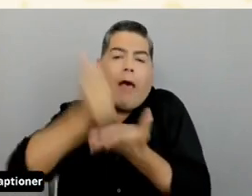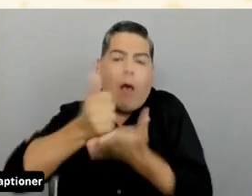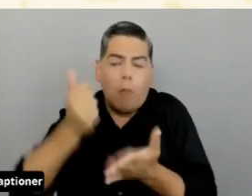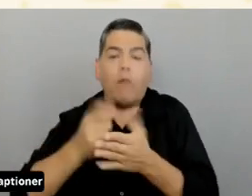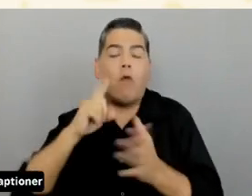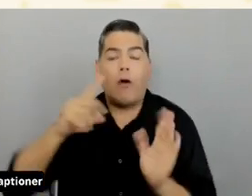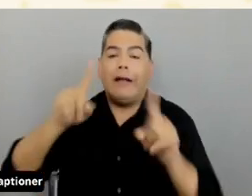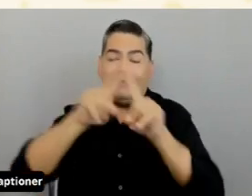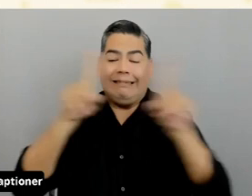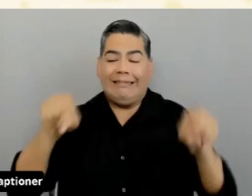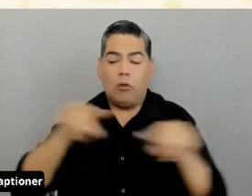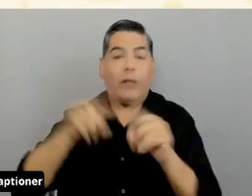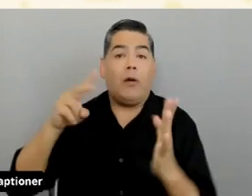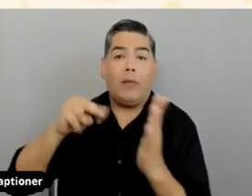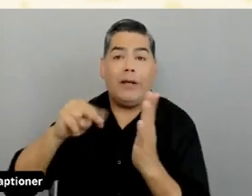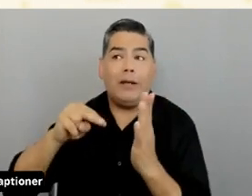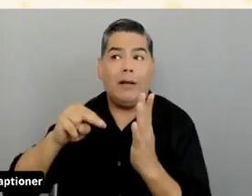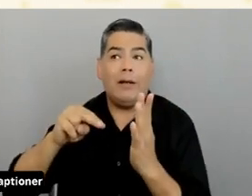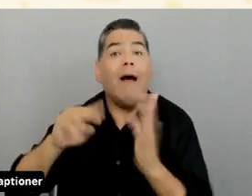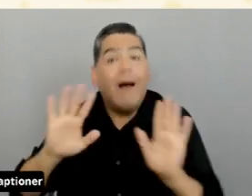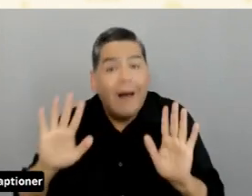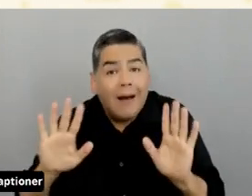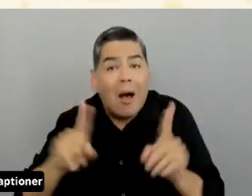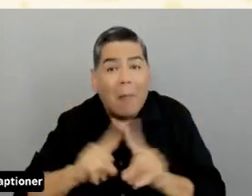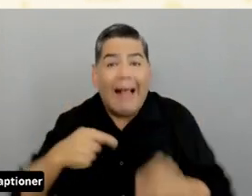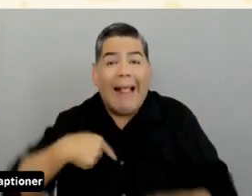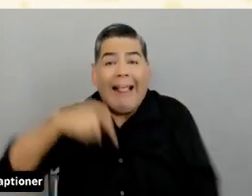But in this case, it's also necessary to understand